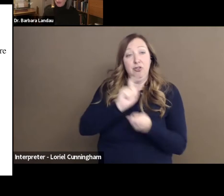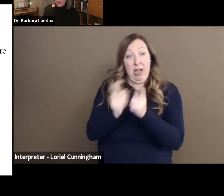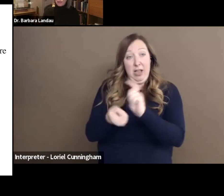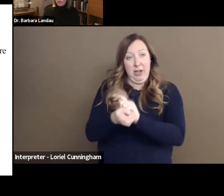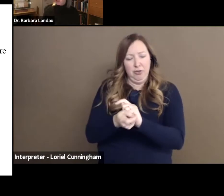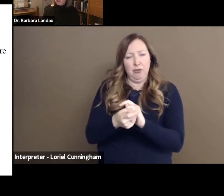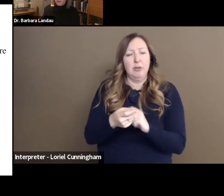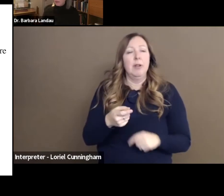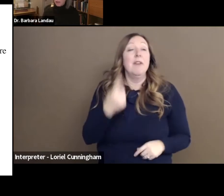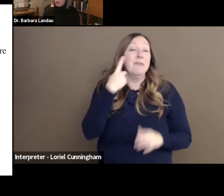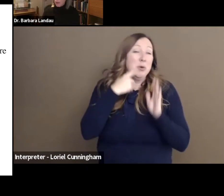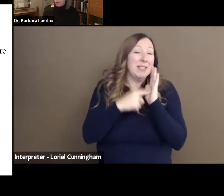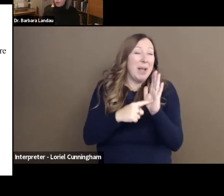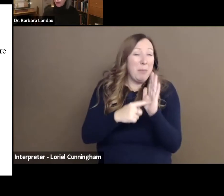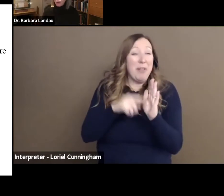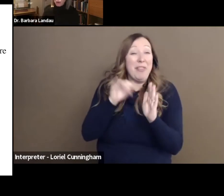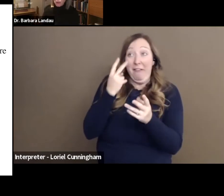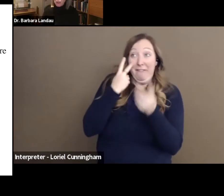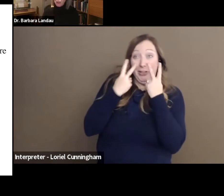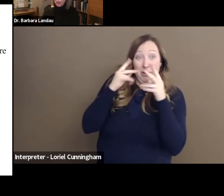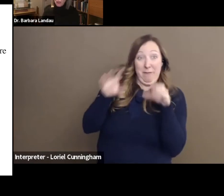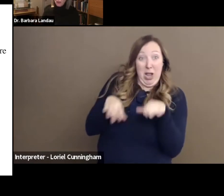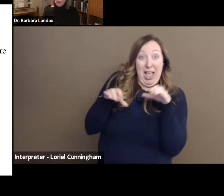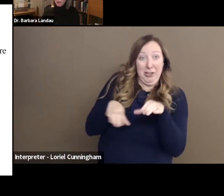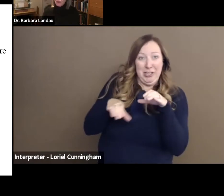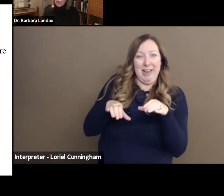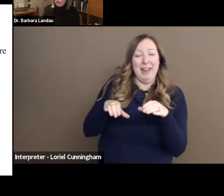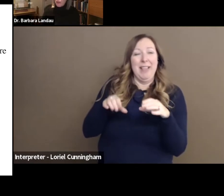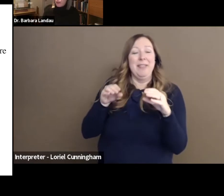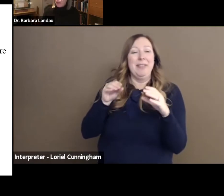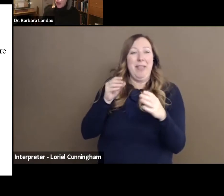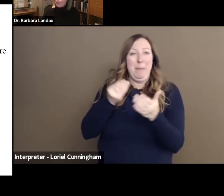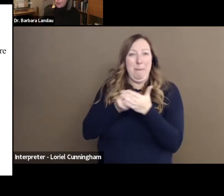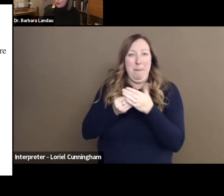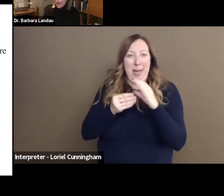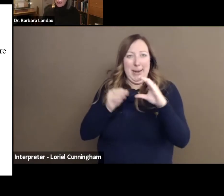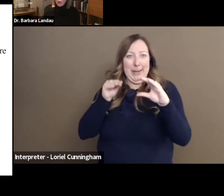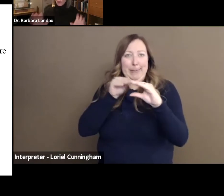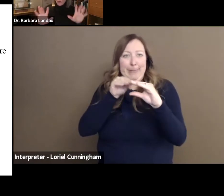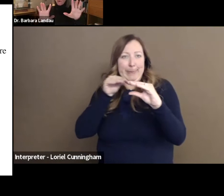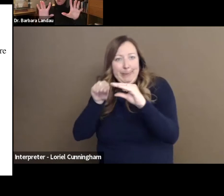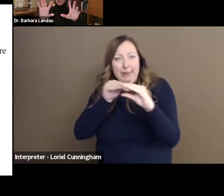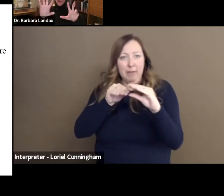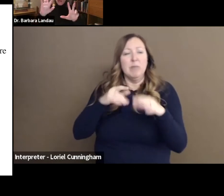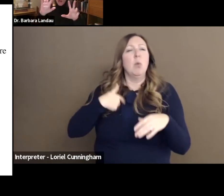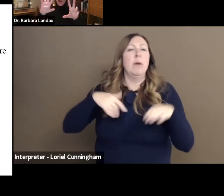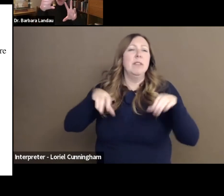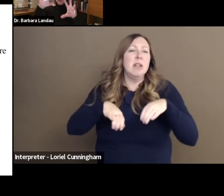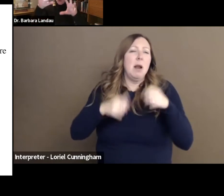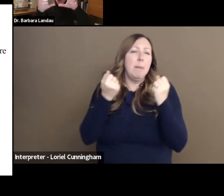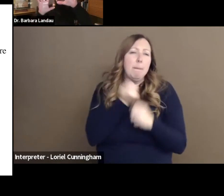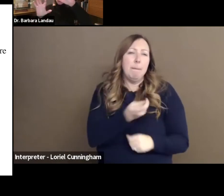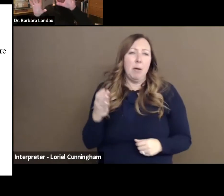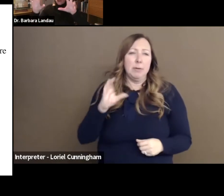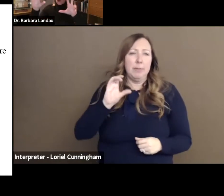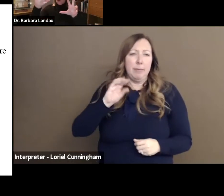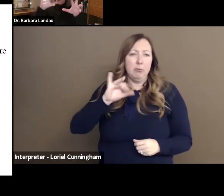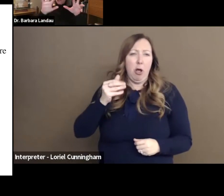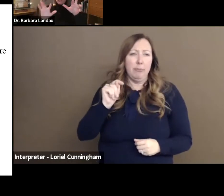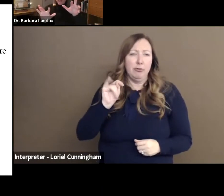like typically developing three or four year olds we've done multiple object tracking where you have to track a number of